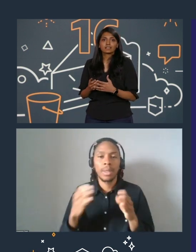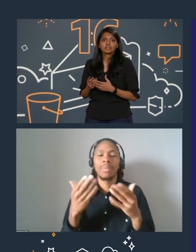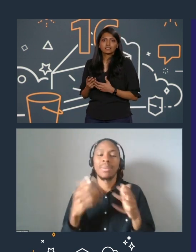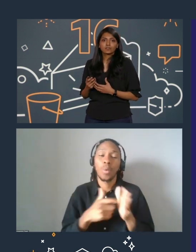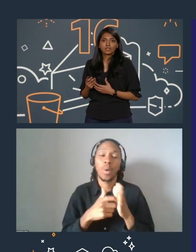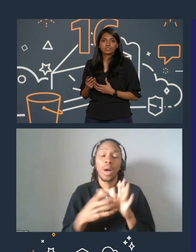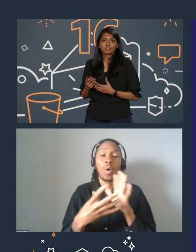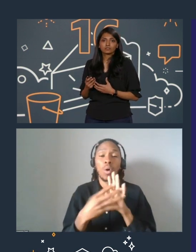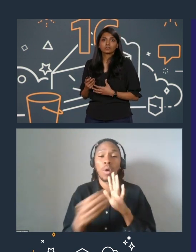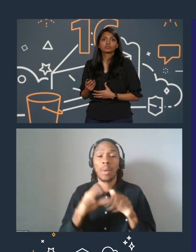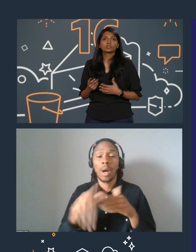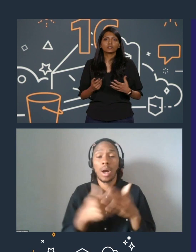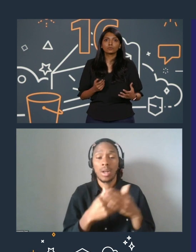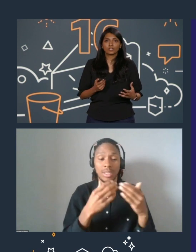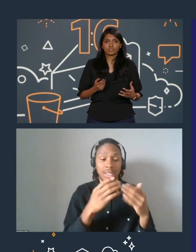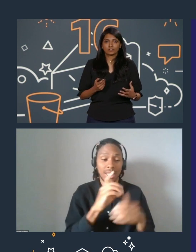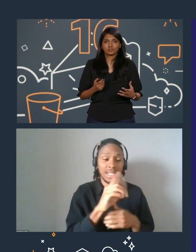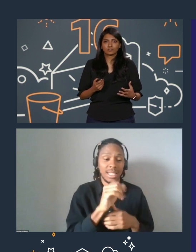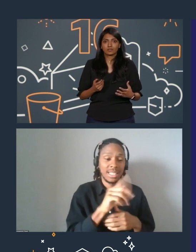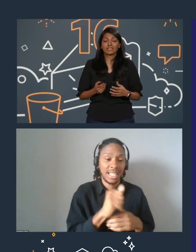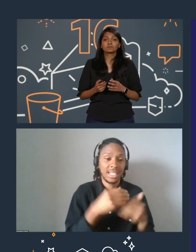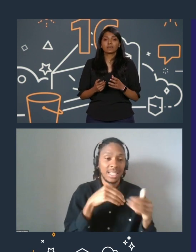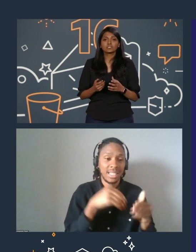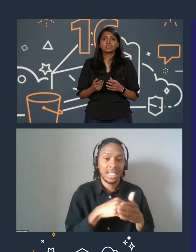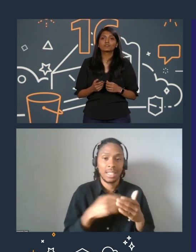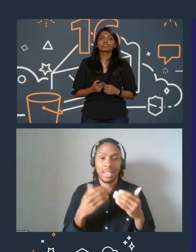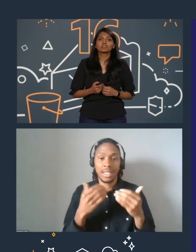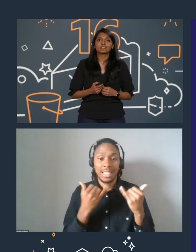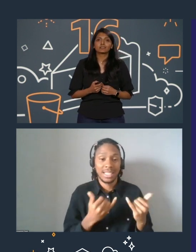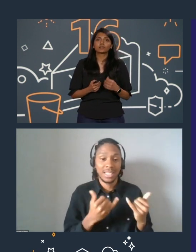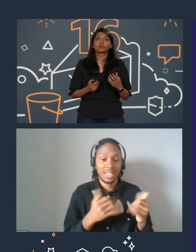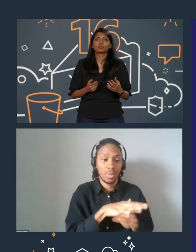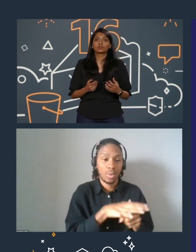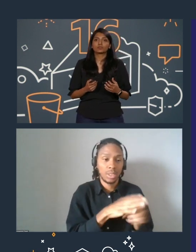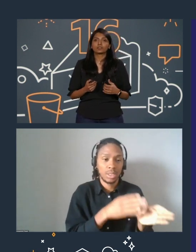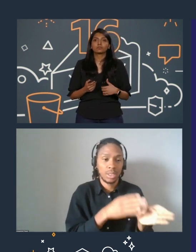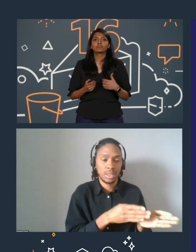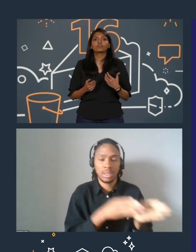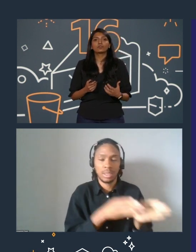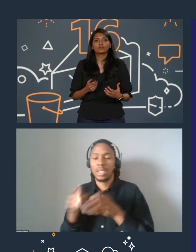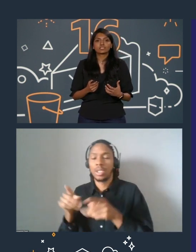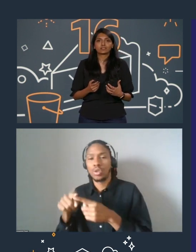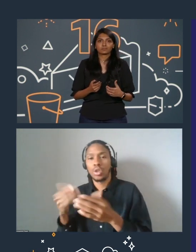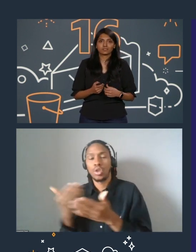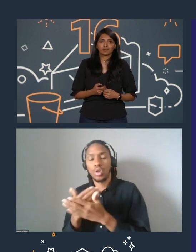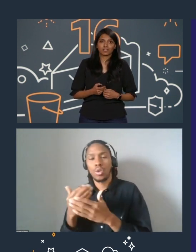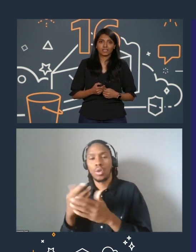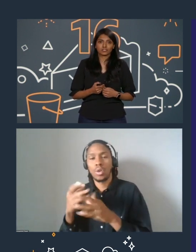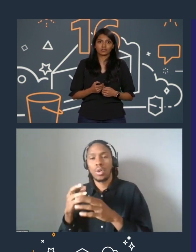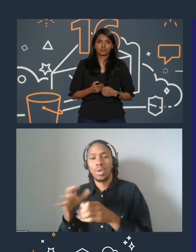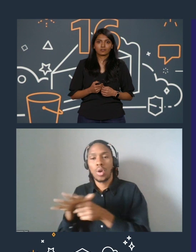existing region, to a new region, especially for the data that you uploaded before you set up this replication.